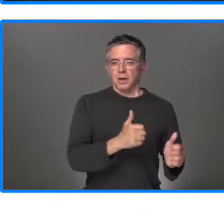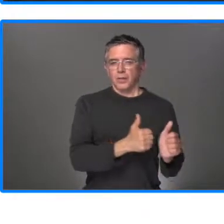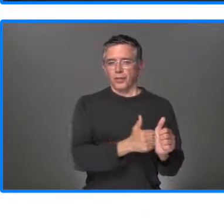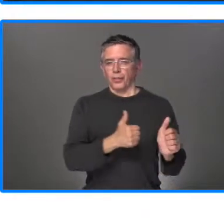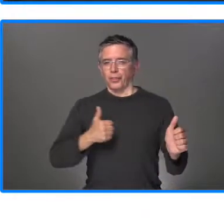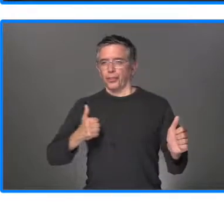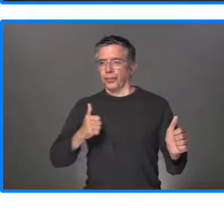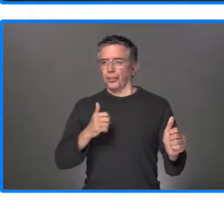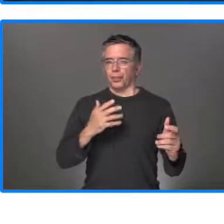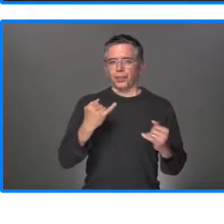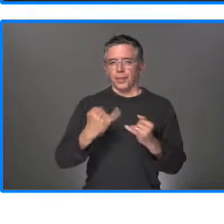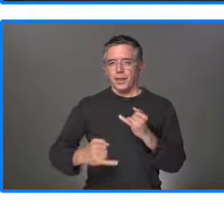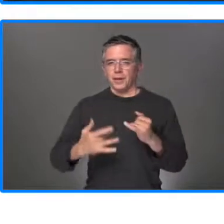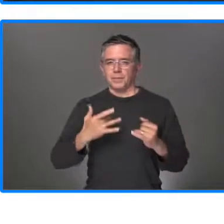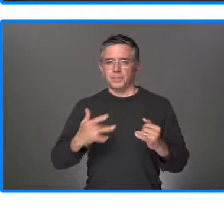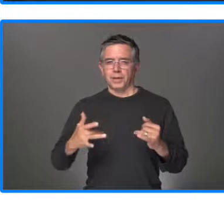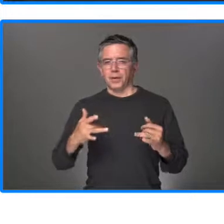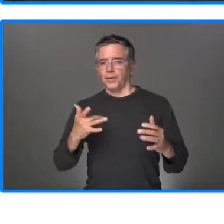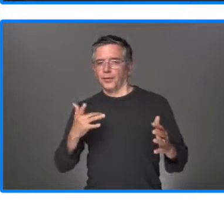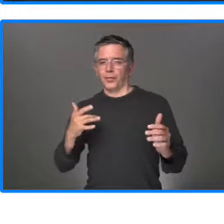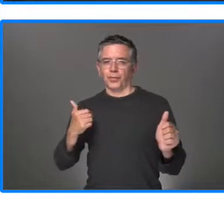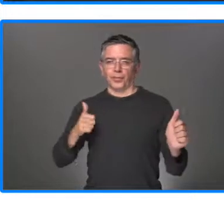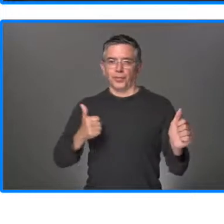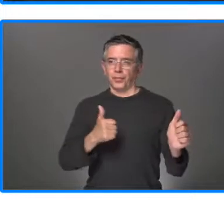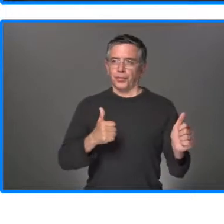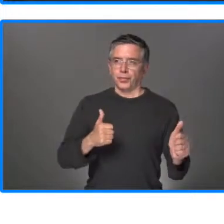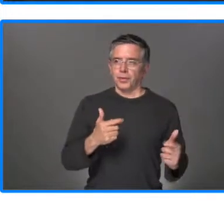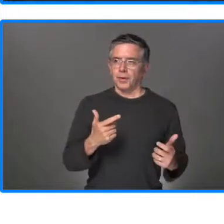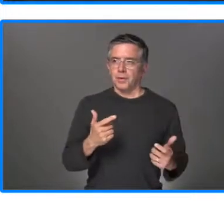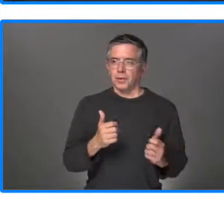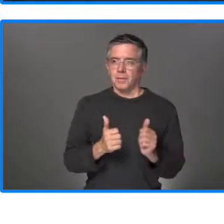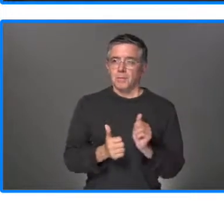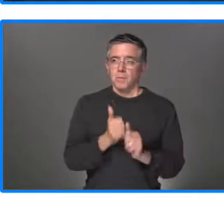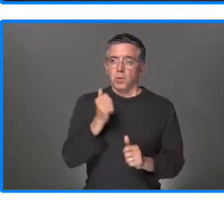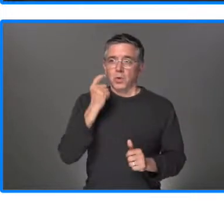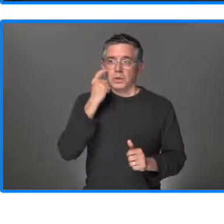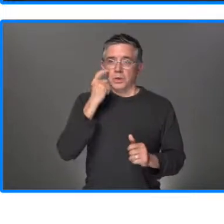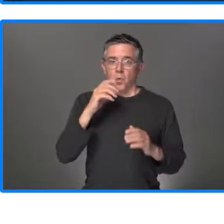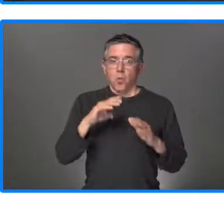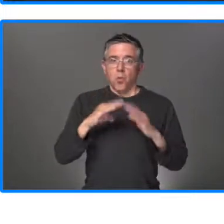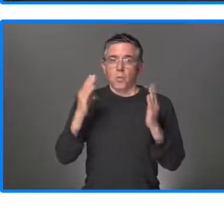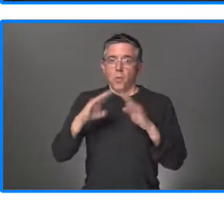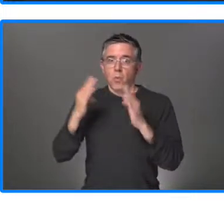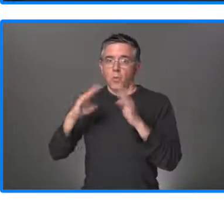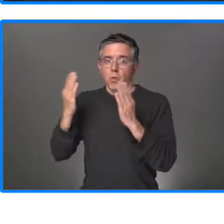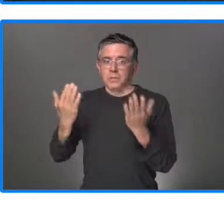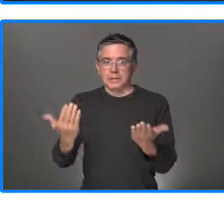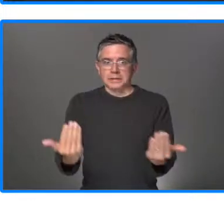the most recent to become eligible for a vaccine. So we anticipated that those percentages would be lower,